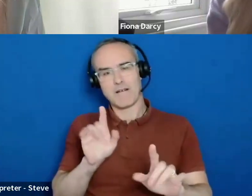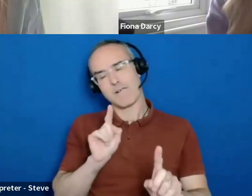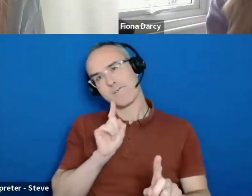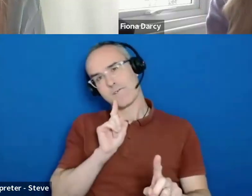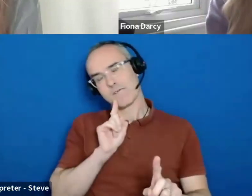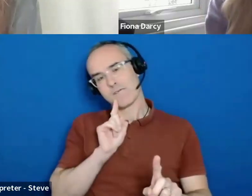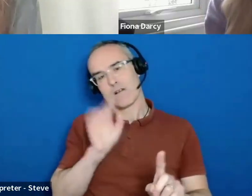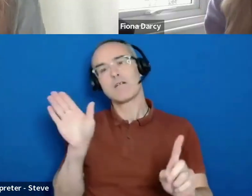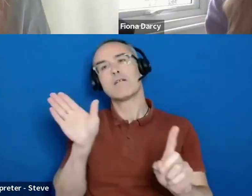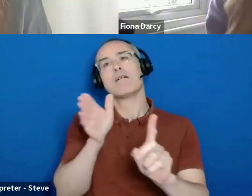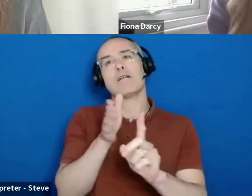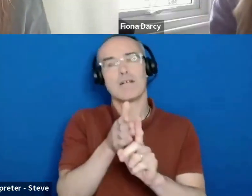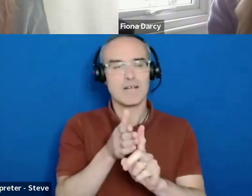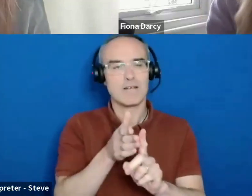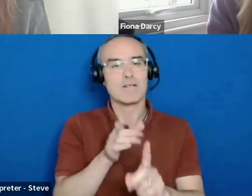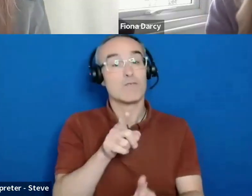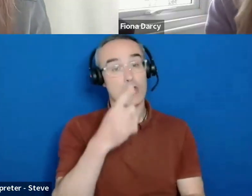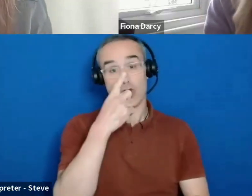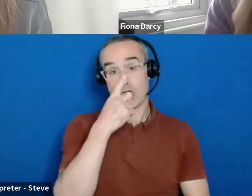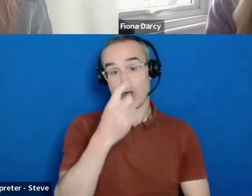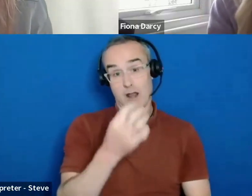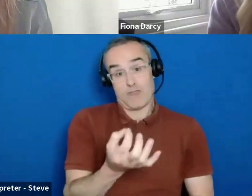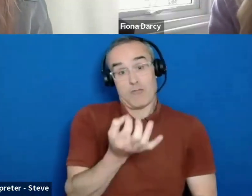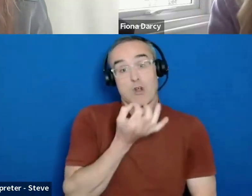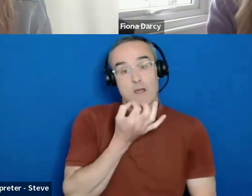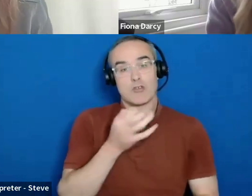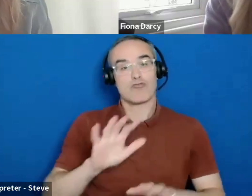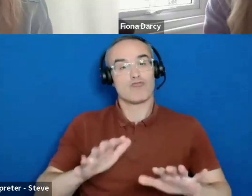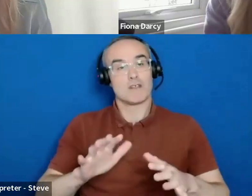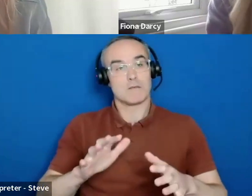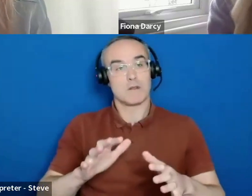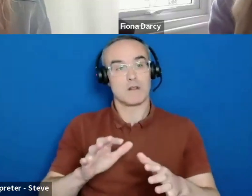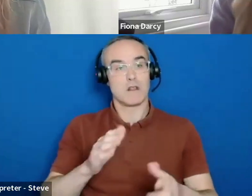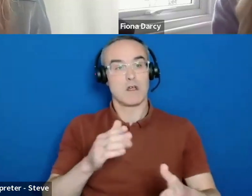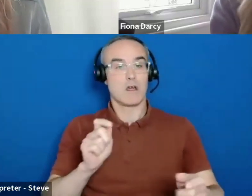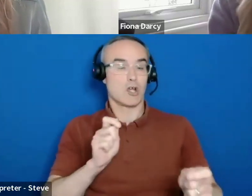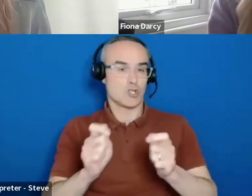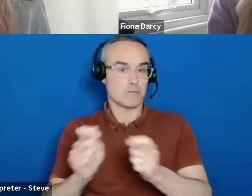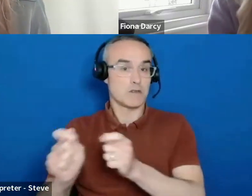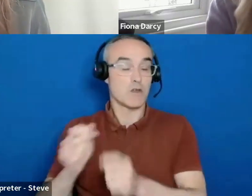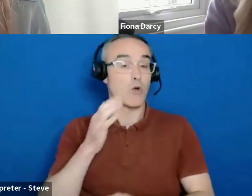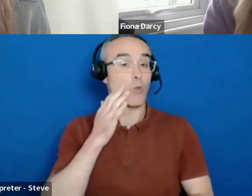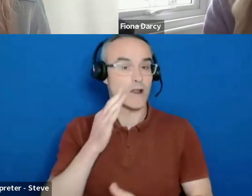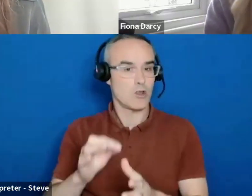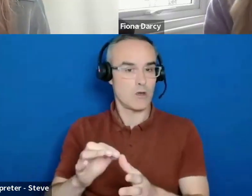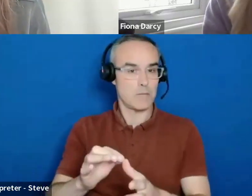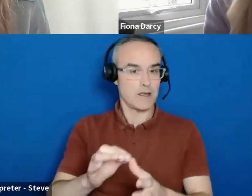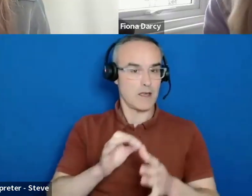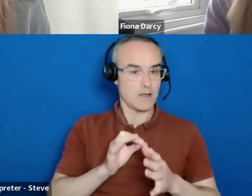You should you can request reasonable adjustments when you submit your application, but you can also contact us before.